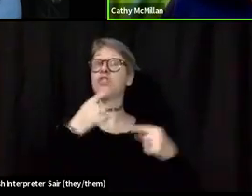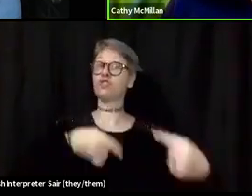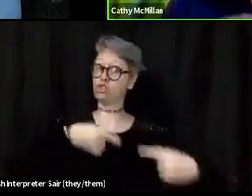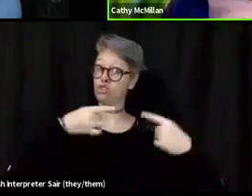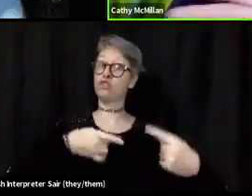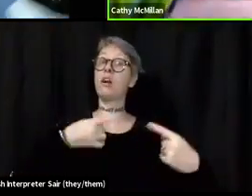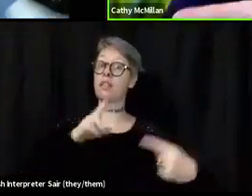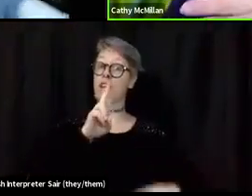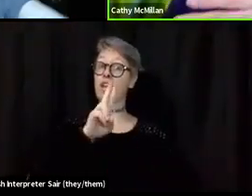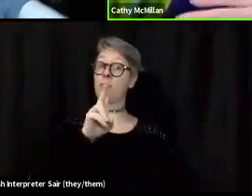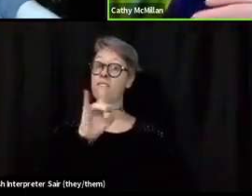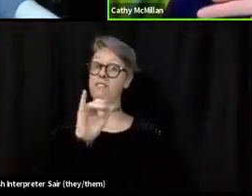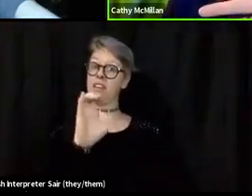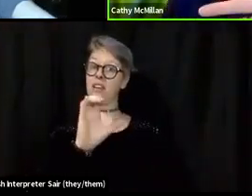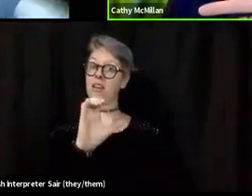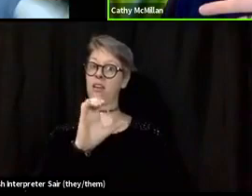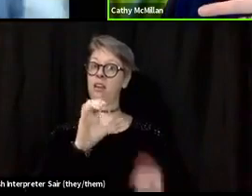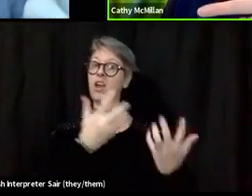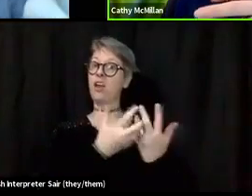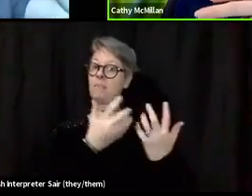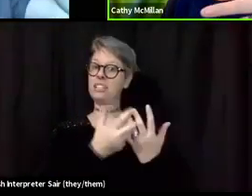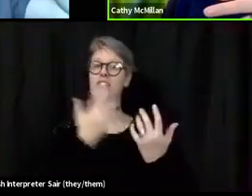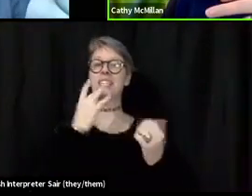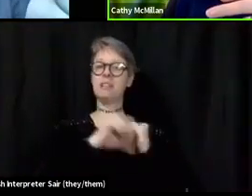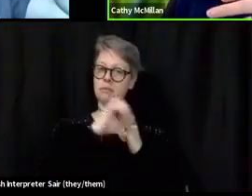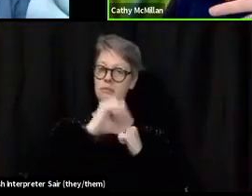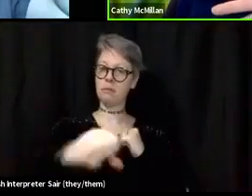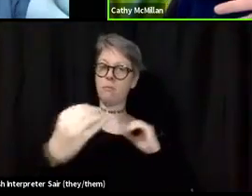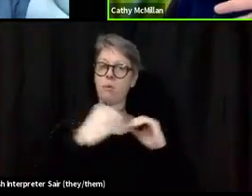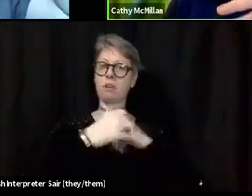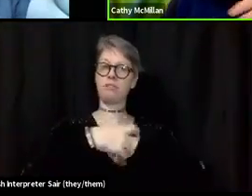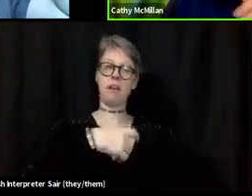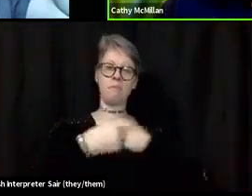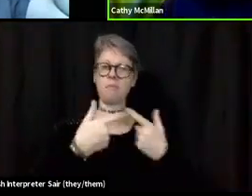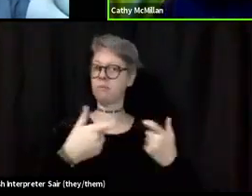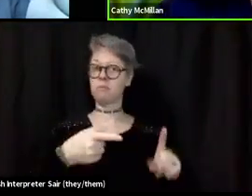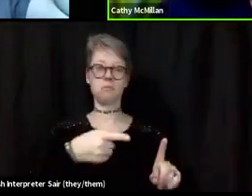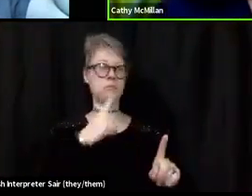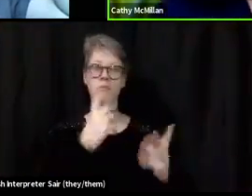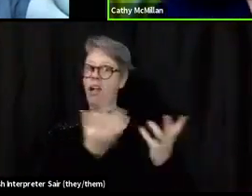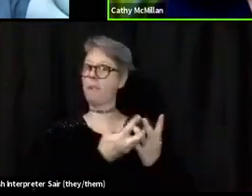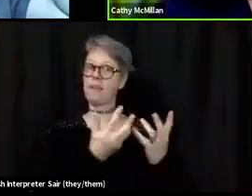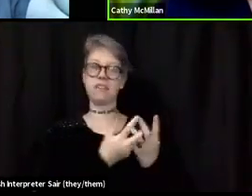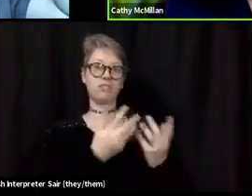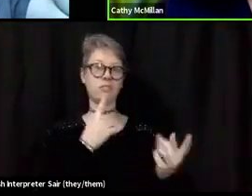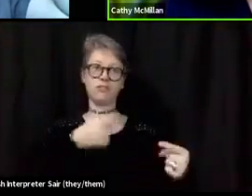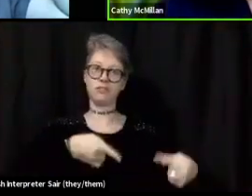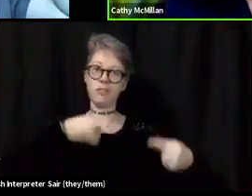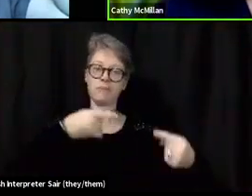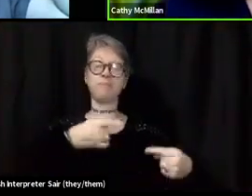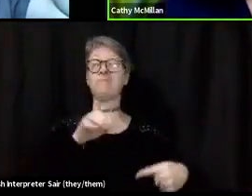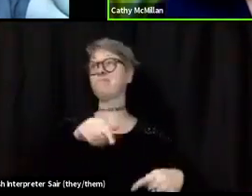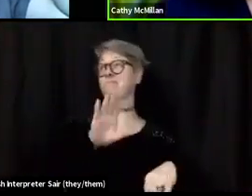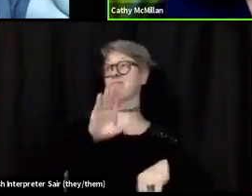. So, but, and she was having trouble at you that getting a comedy trouble at you that getting accommodations for her memory like the time. extra extra time and all that kind of time and all that kind of stuff.